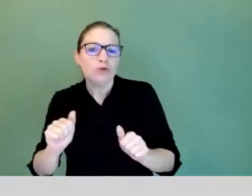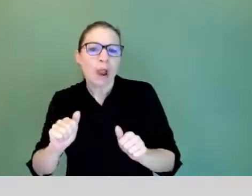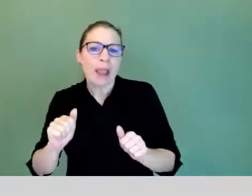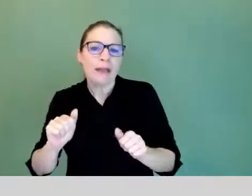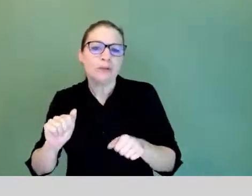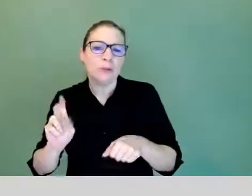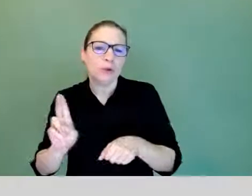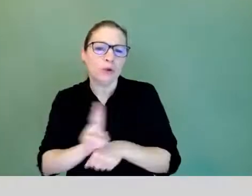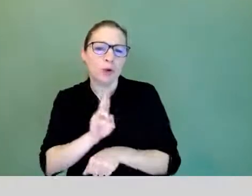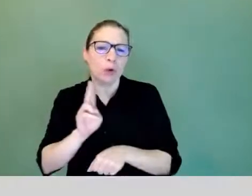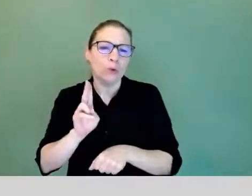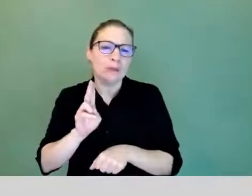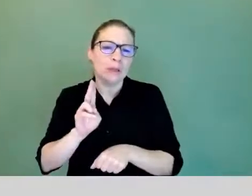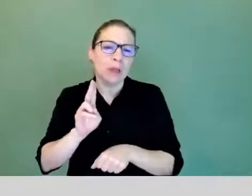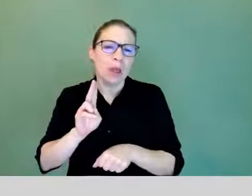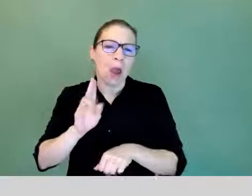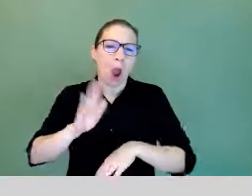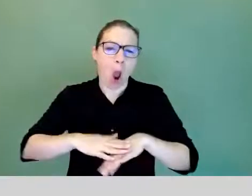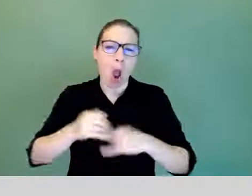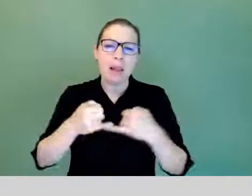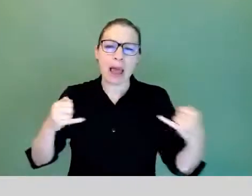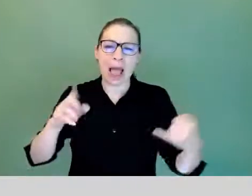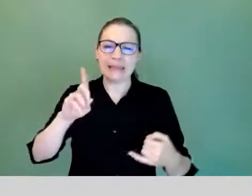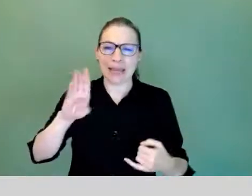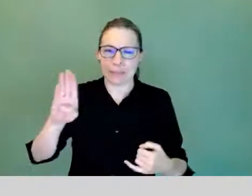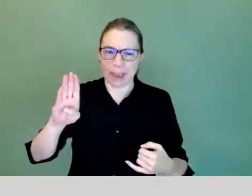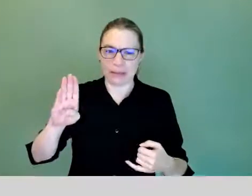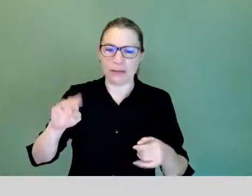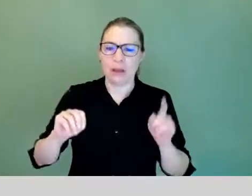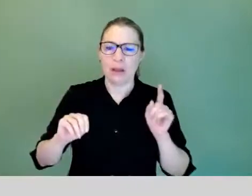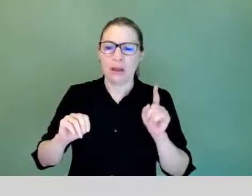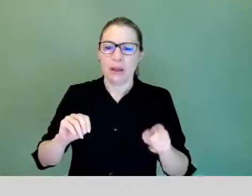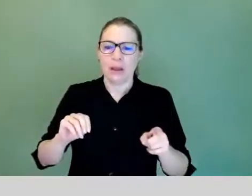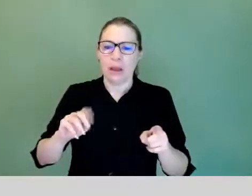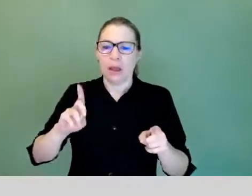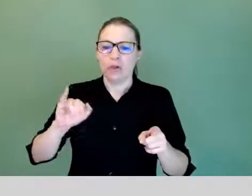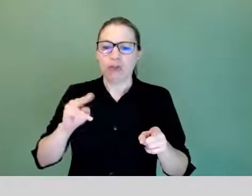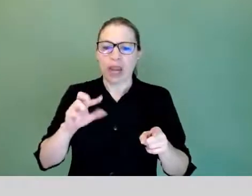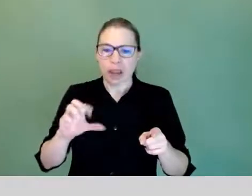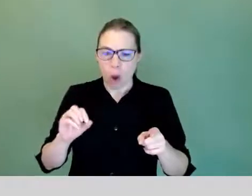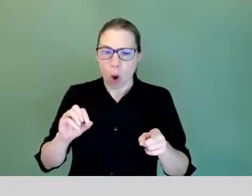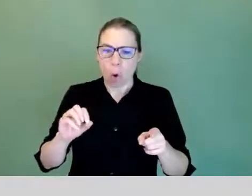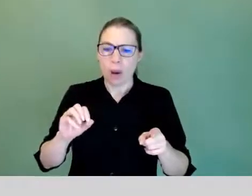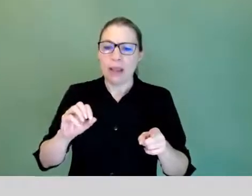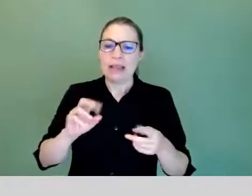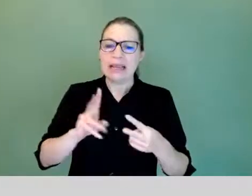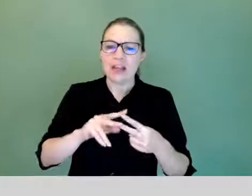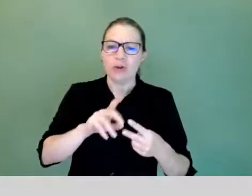arbitrary SQL code on our database. So this can result in records being deleted or data leakage.